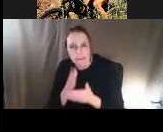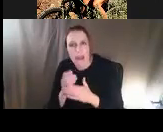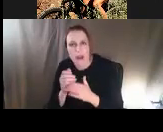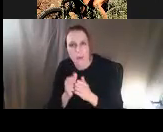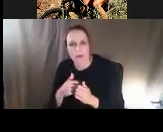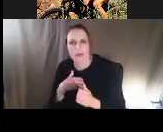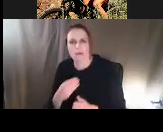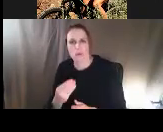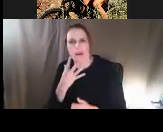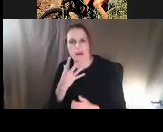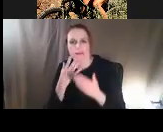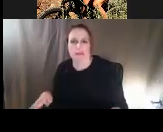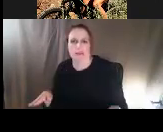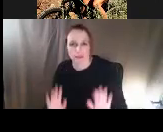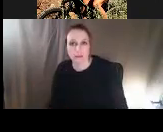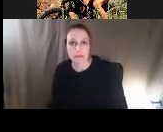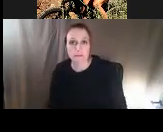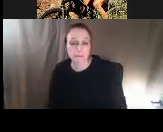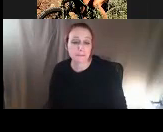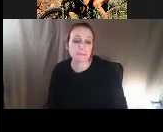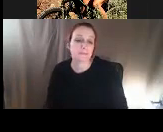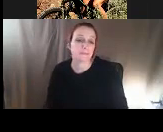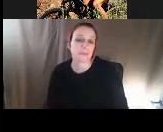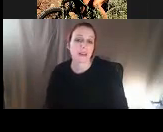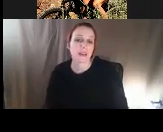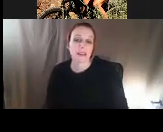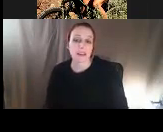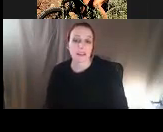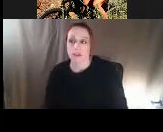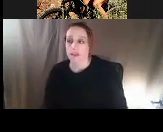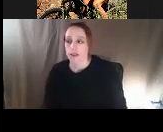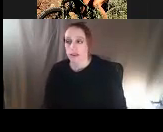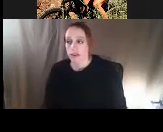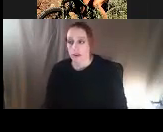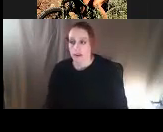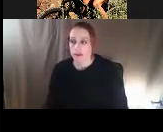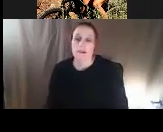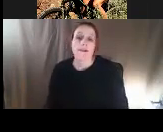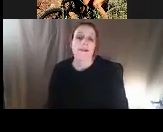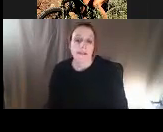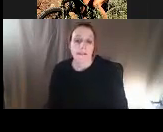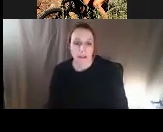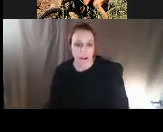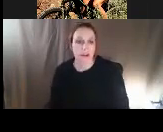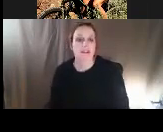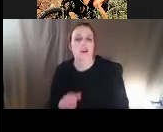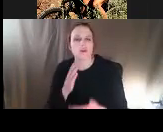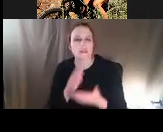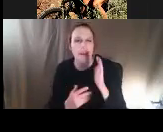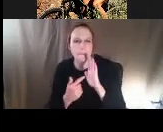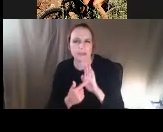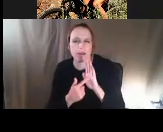examples of microaggressions, a couple